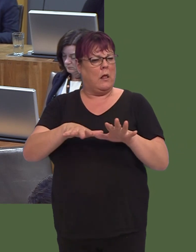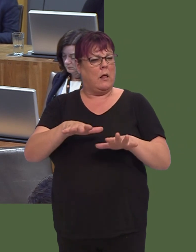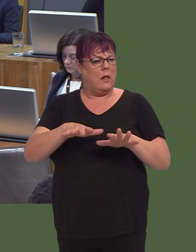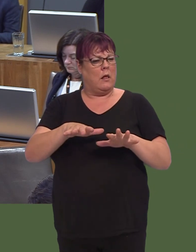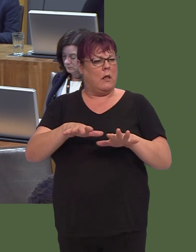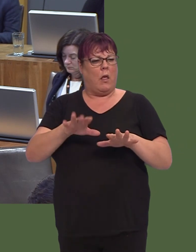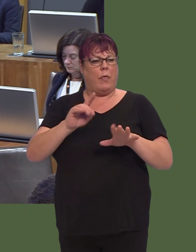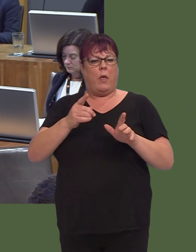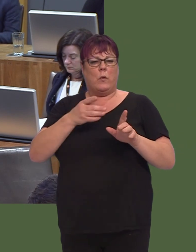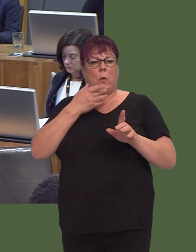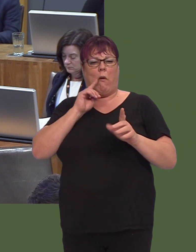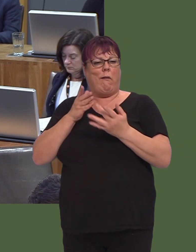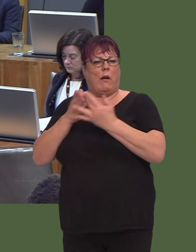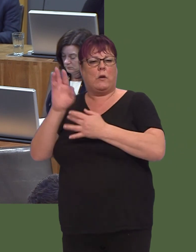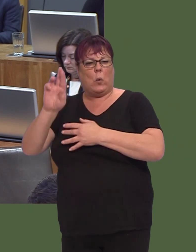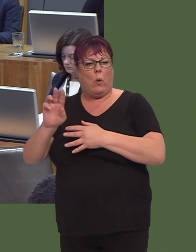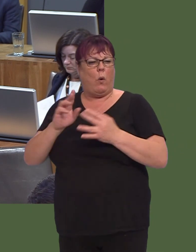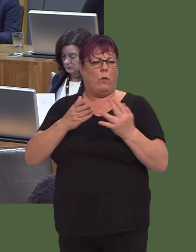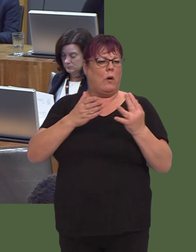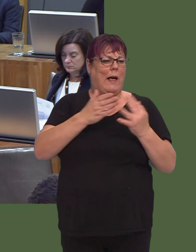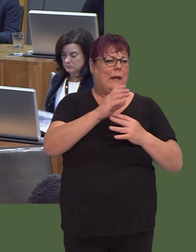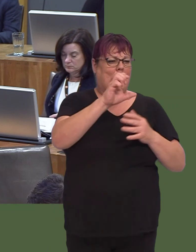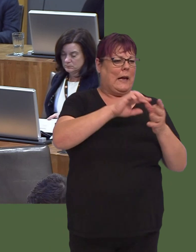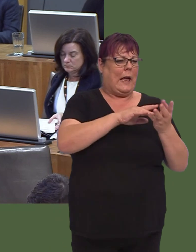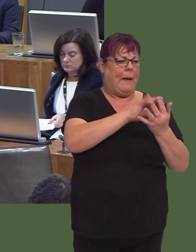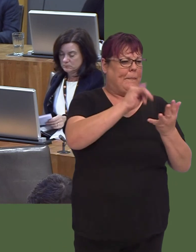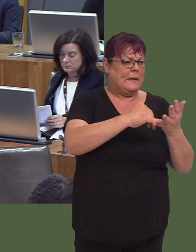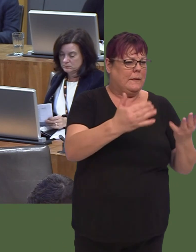What, then, can we do for those who fall between the gap at the moment?